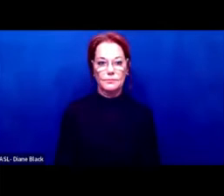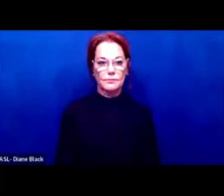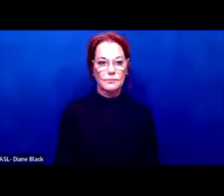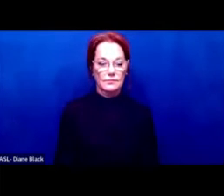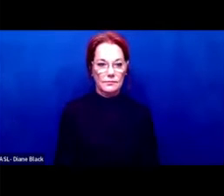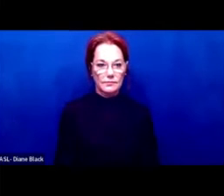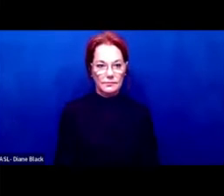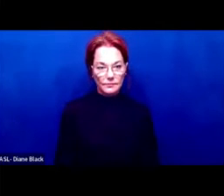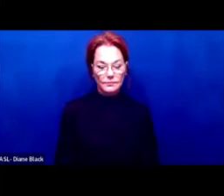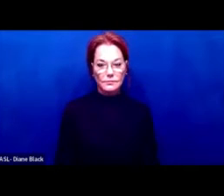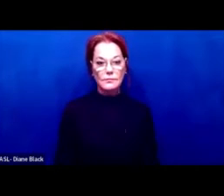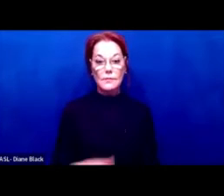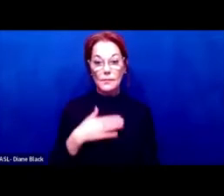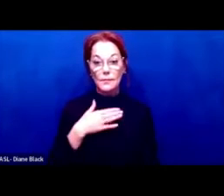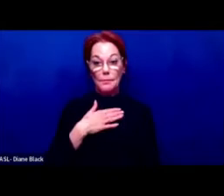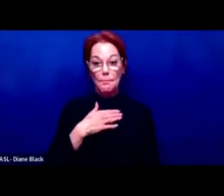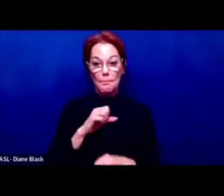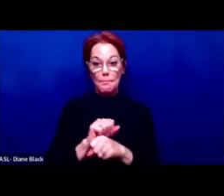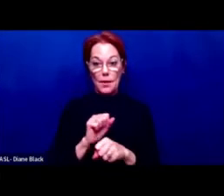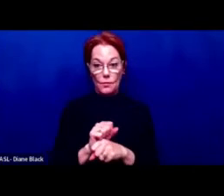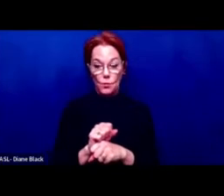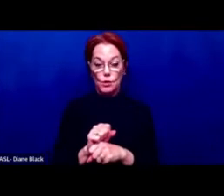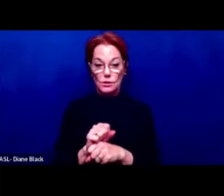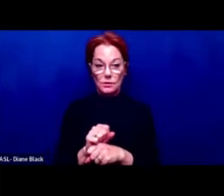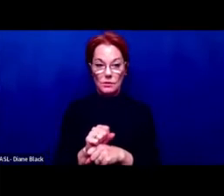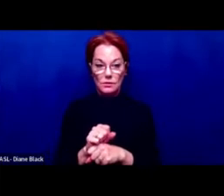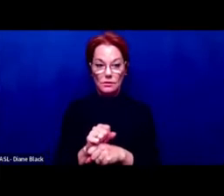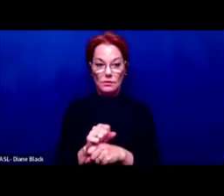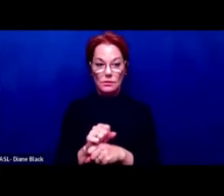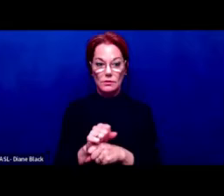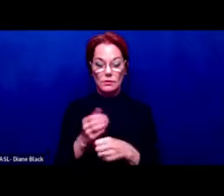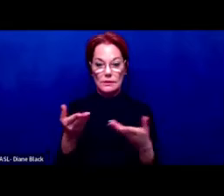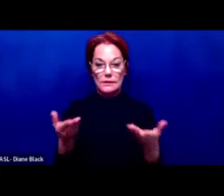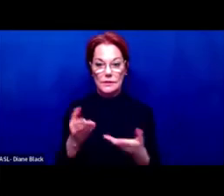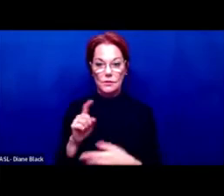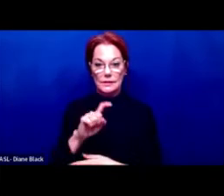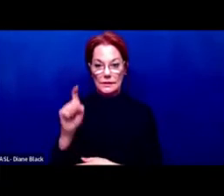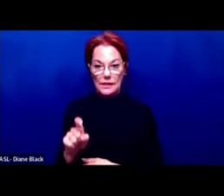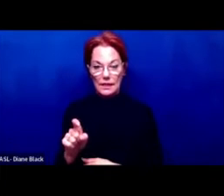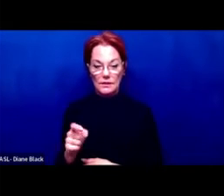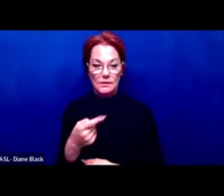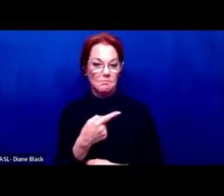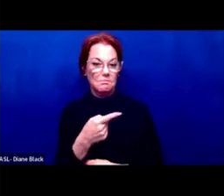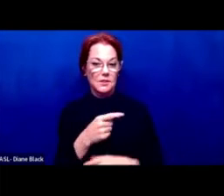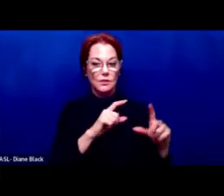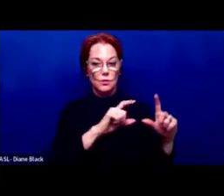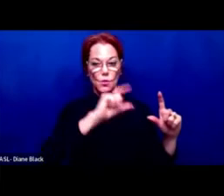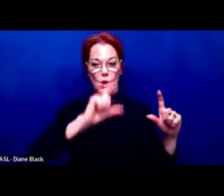So in my work in Texas, as you can see, here, this graphic is kind of just showing I was really interested in seeing